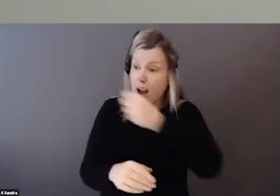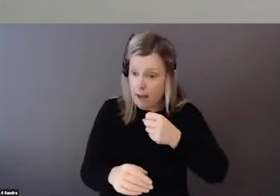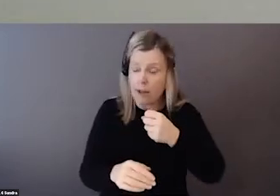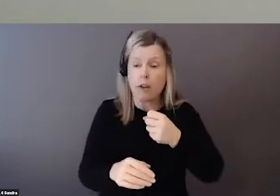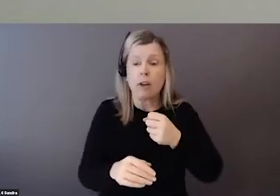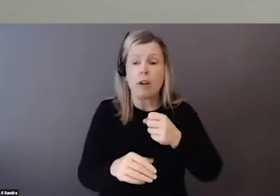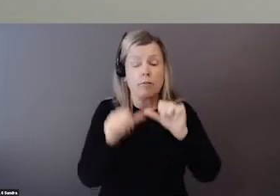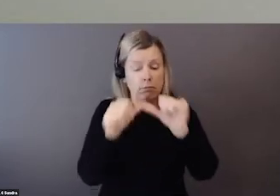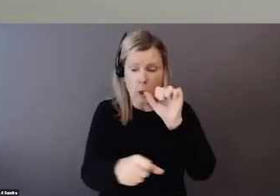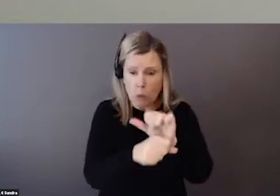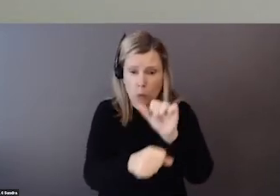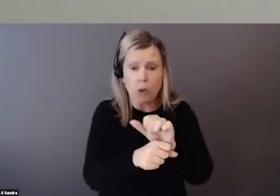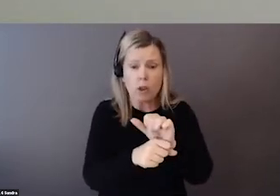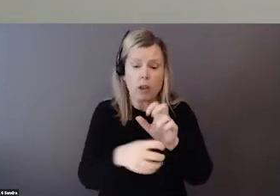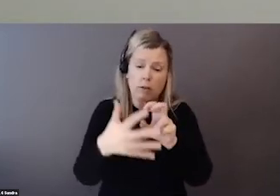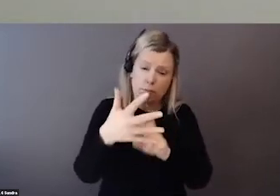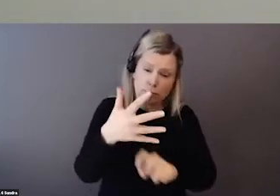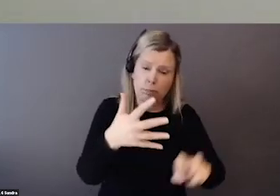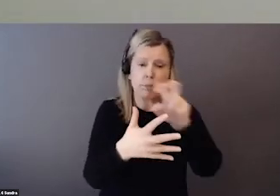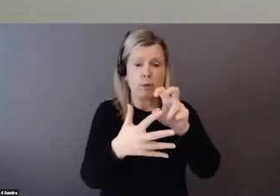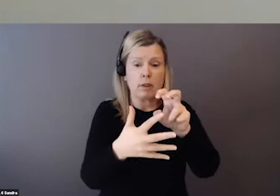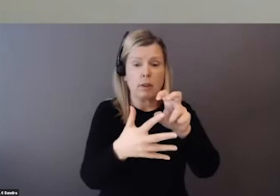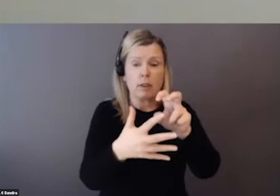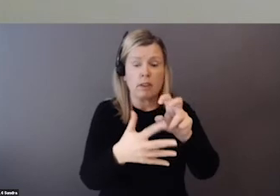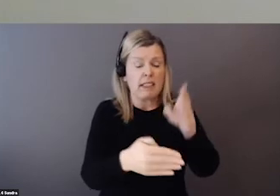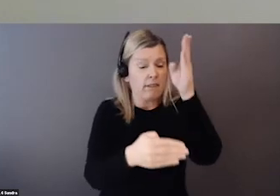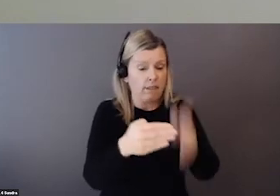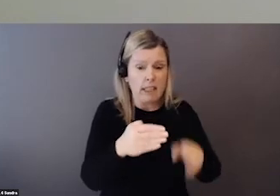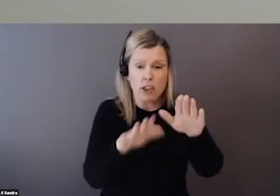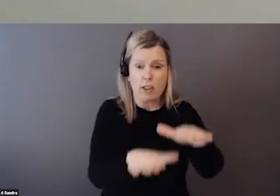and career development of persons with disabilities under the Accessible Canada Act.